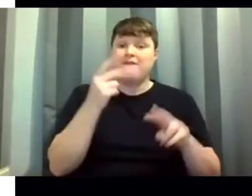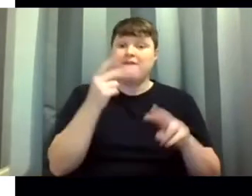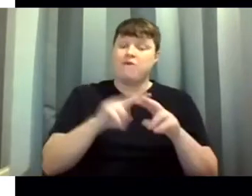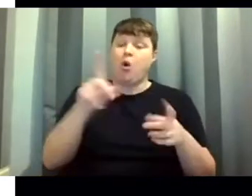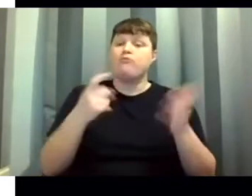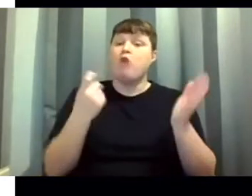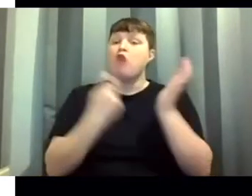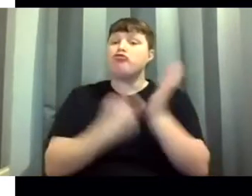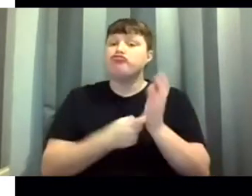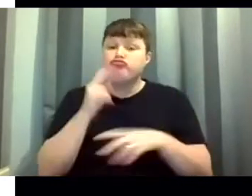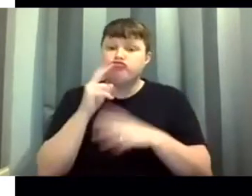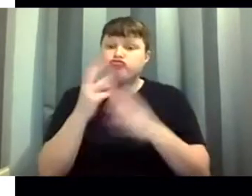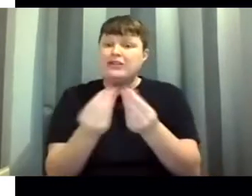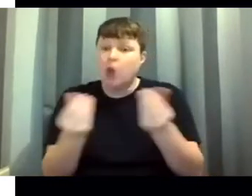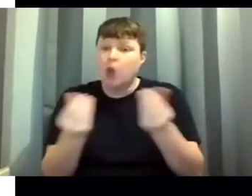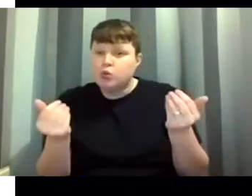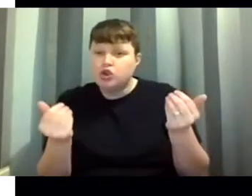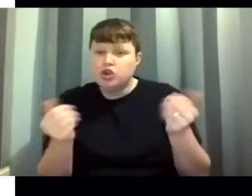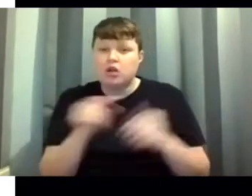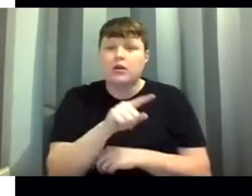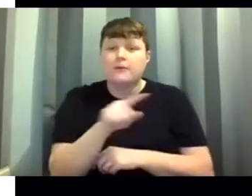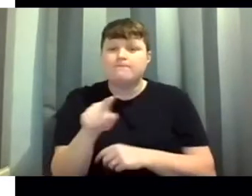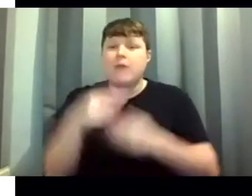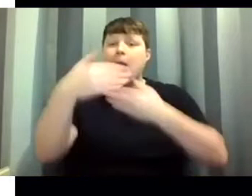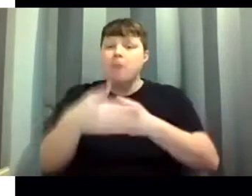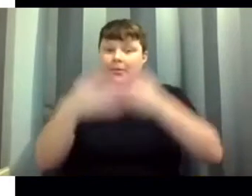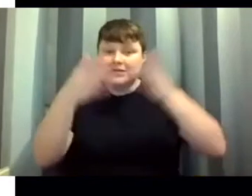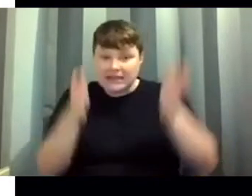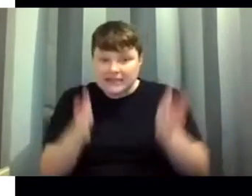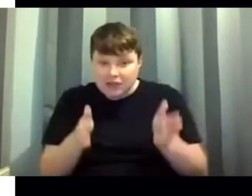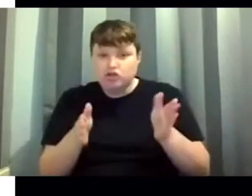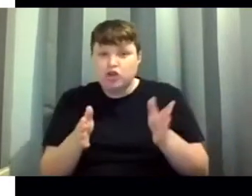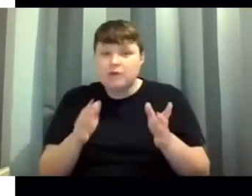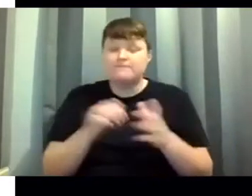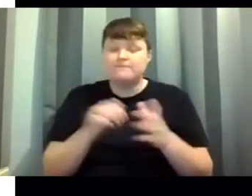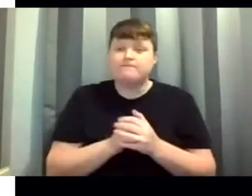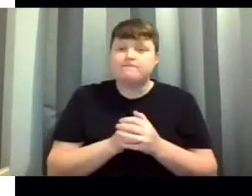what parameterisations are on, and which components are being used (whether or not you have convection